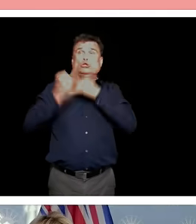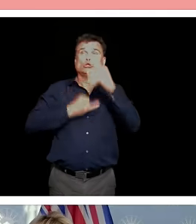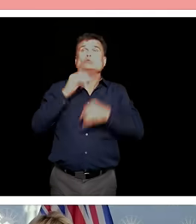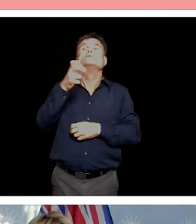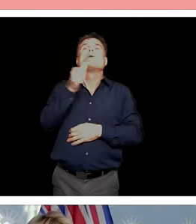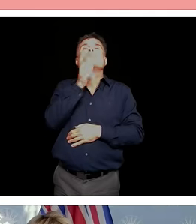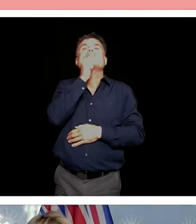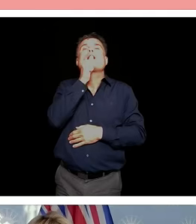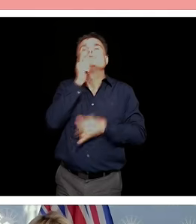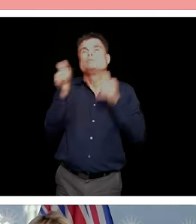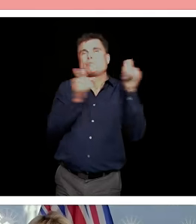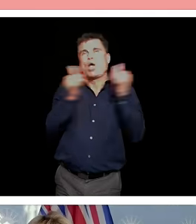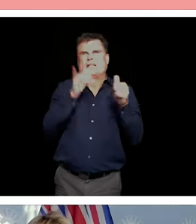As always our condolences